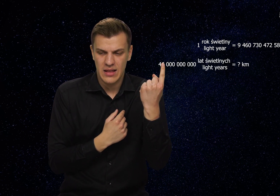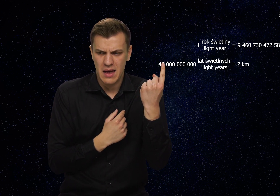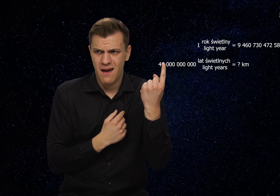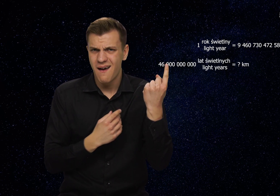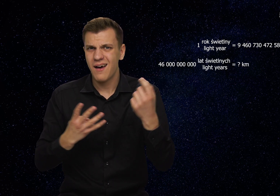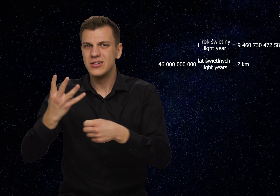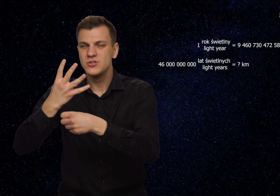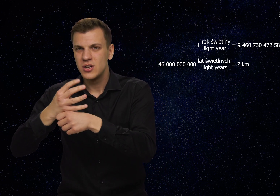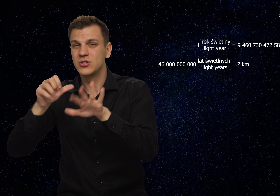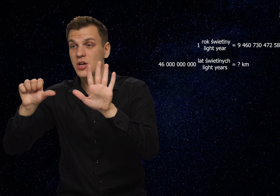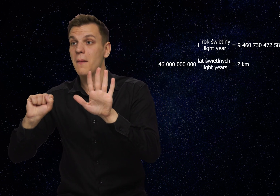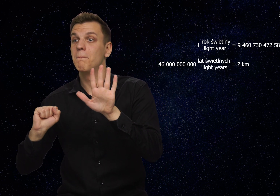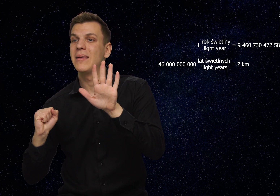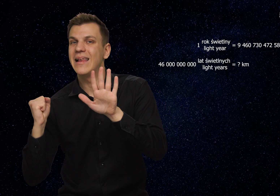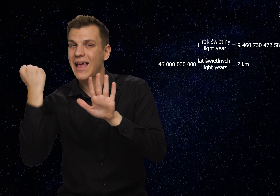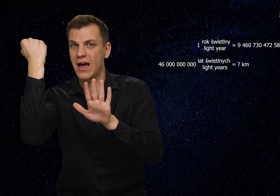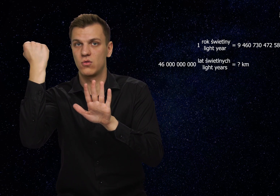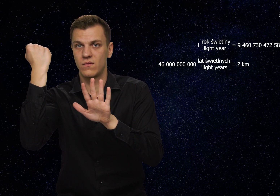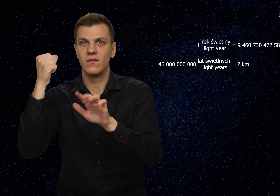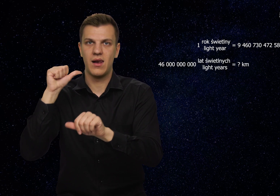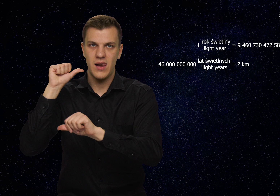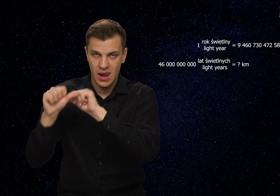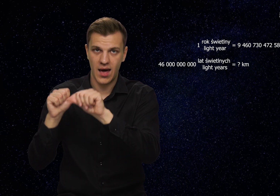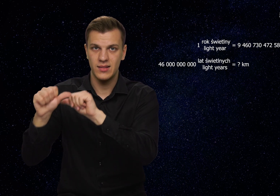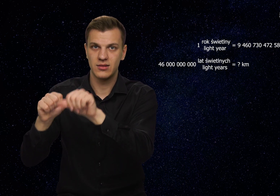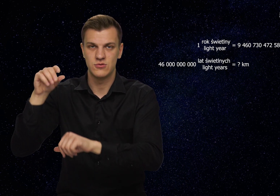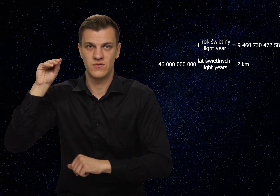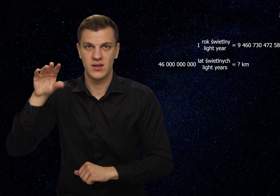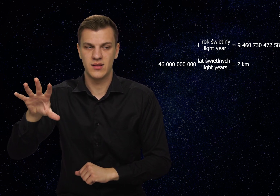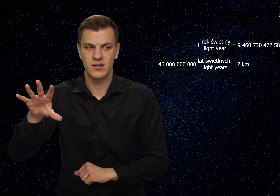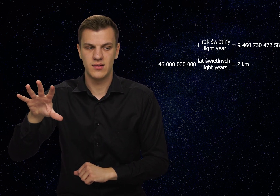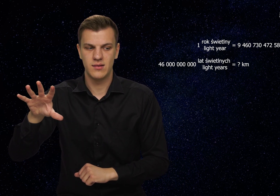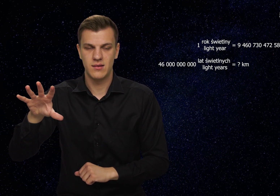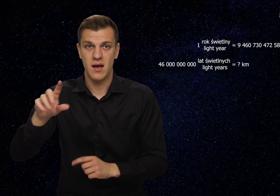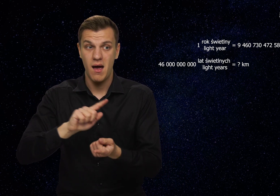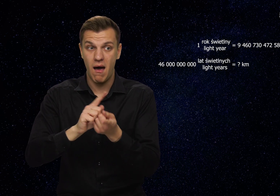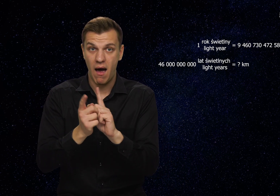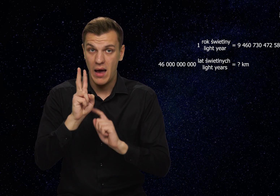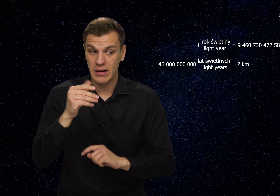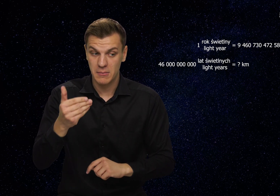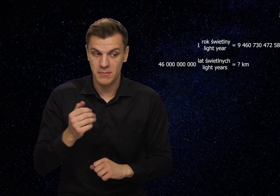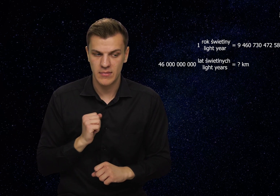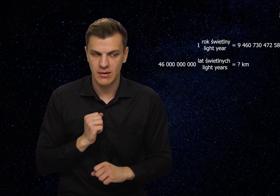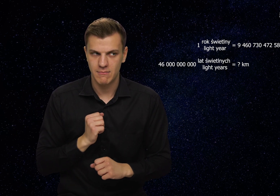That's 46 billion light years, that's how many kilometers!